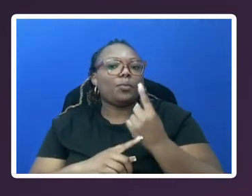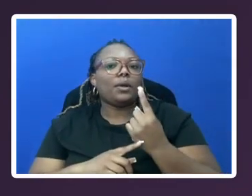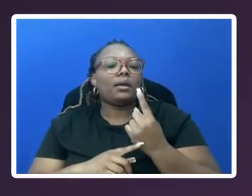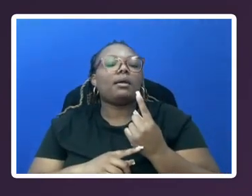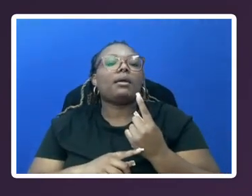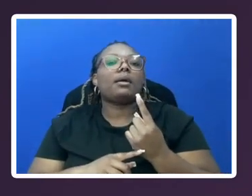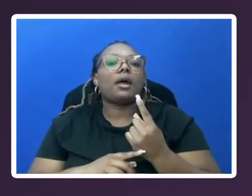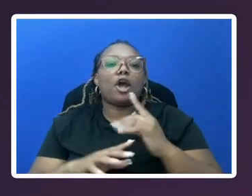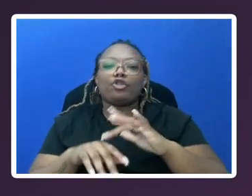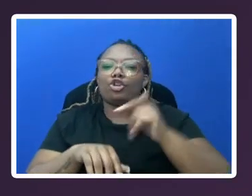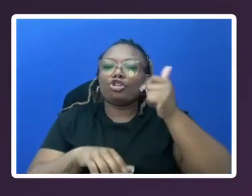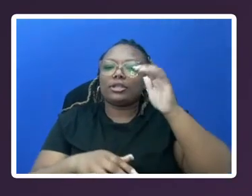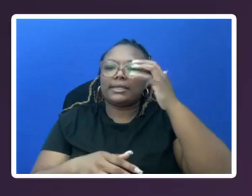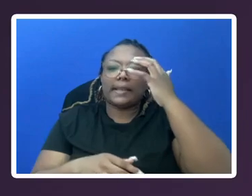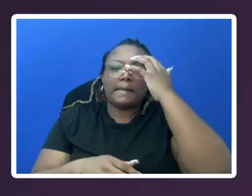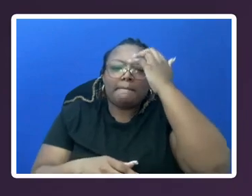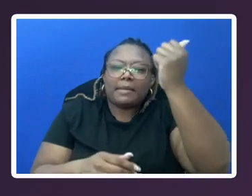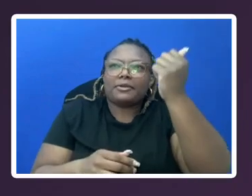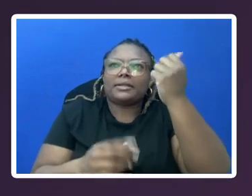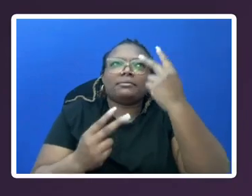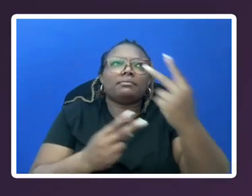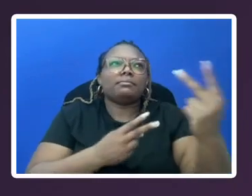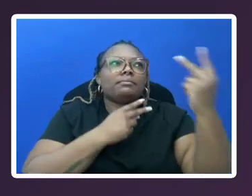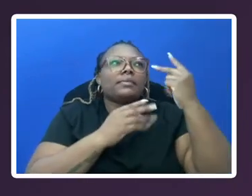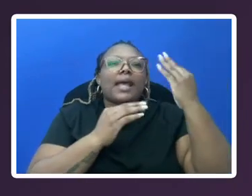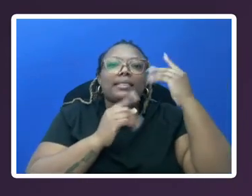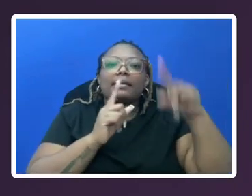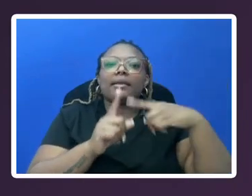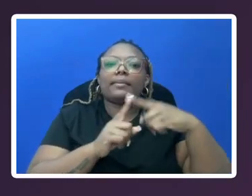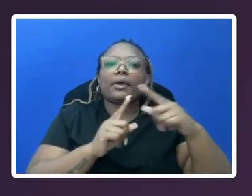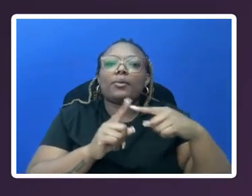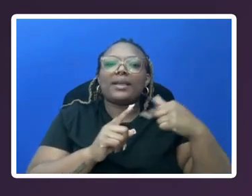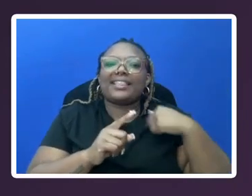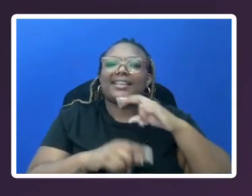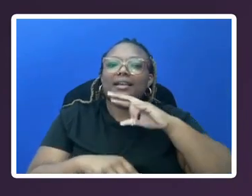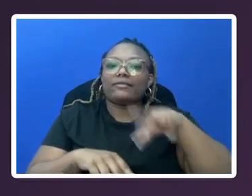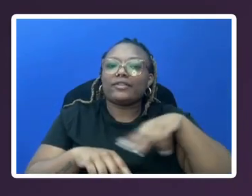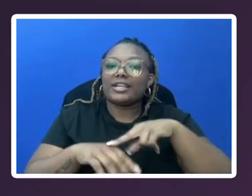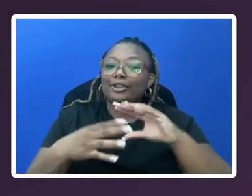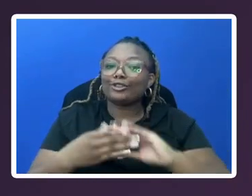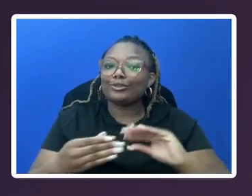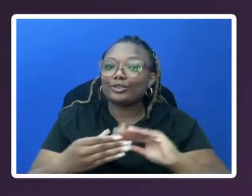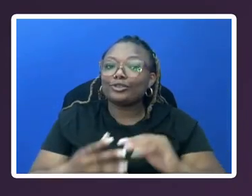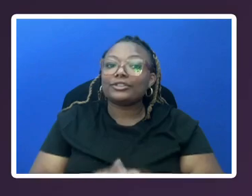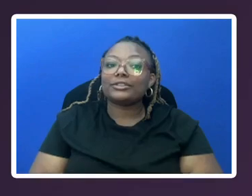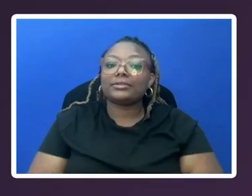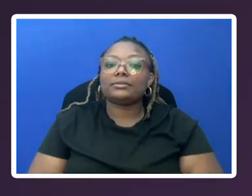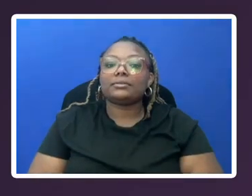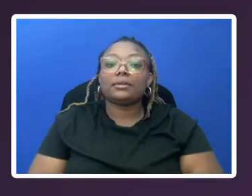that I can think about when I think of national stories. What about you, Renee?